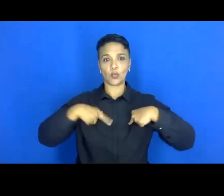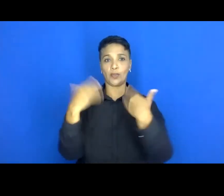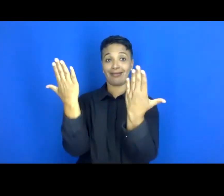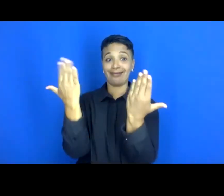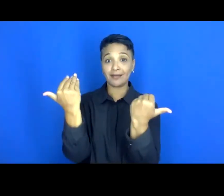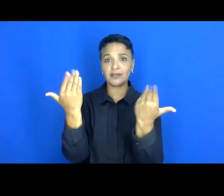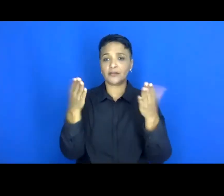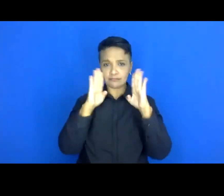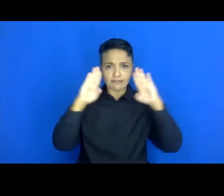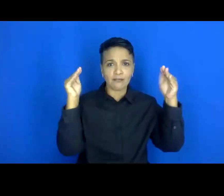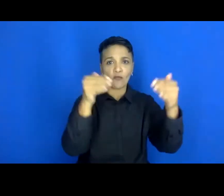young people who are getting there